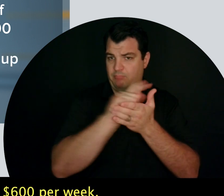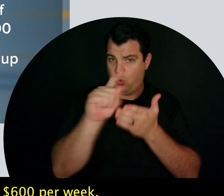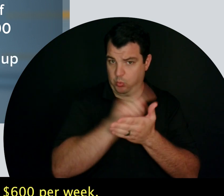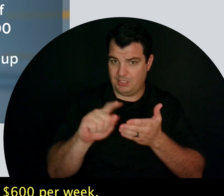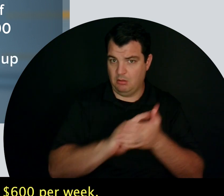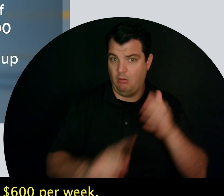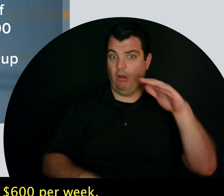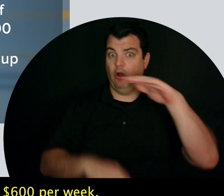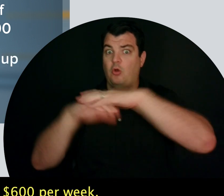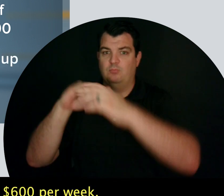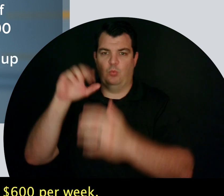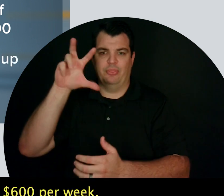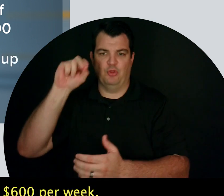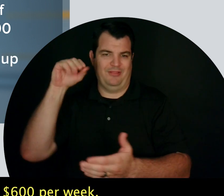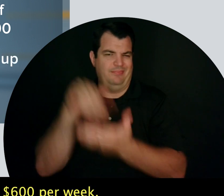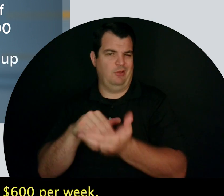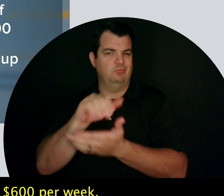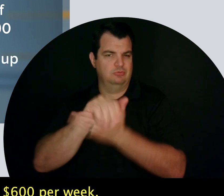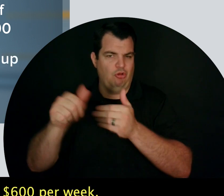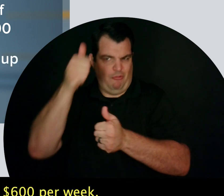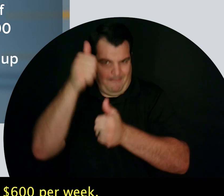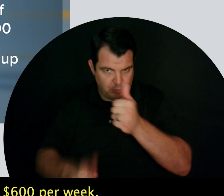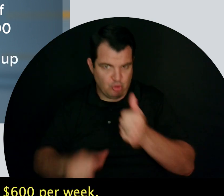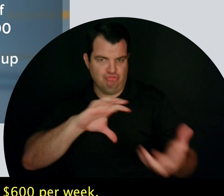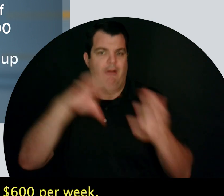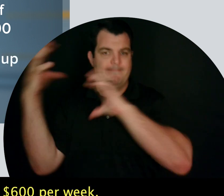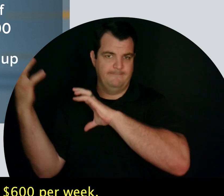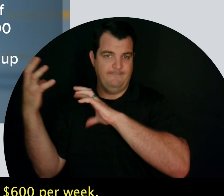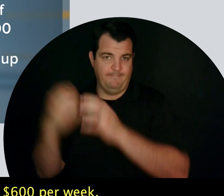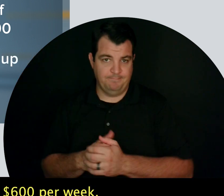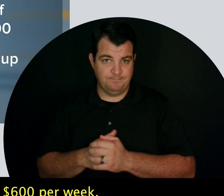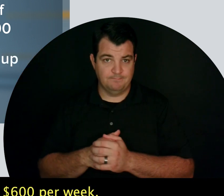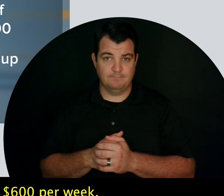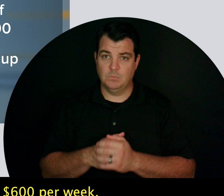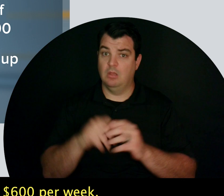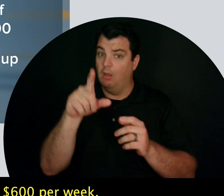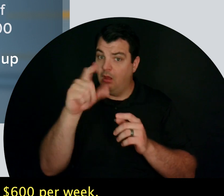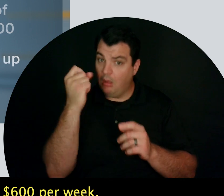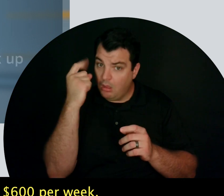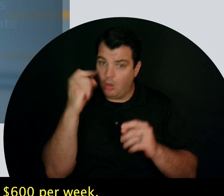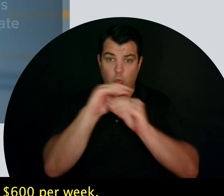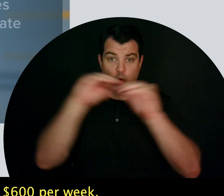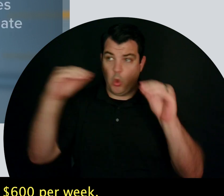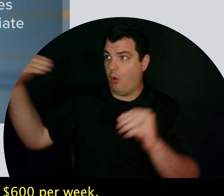The maximum payment is $600 per week, up to $30,000 per crime.